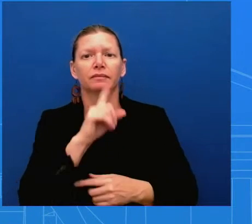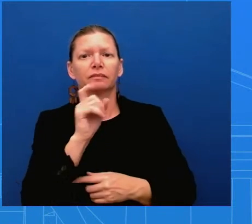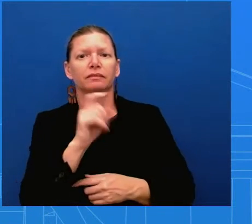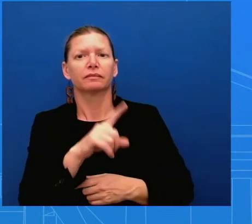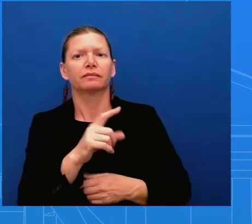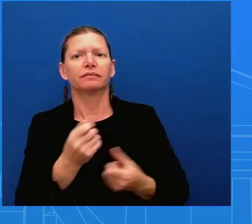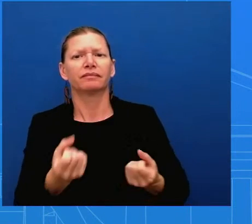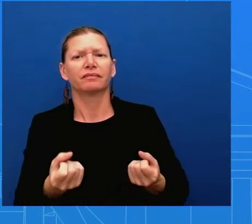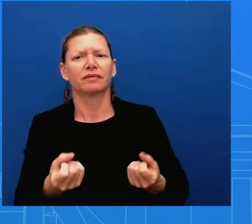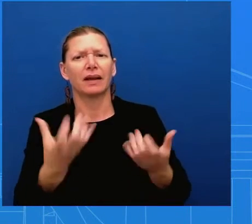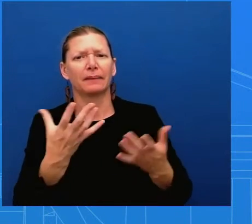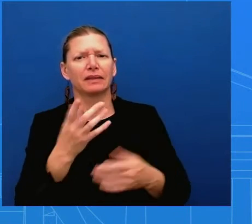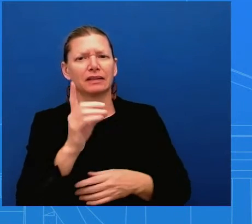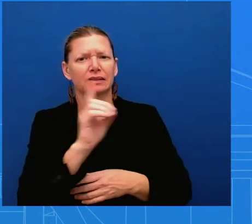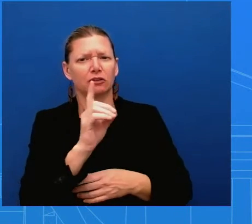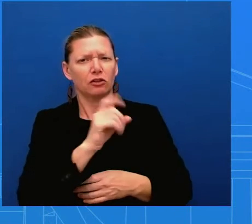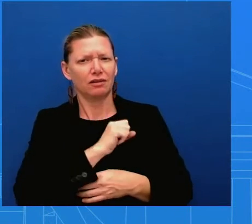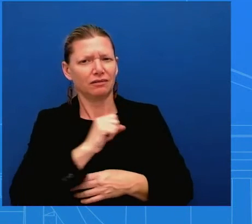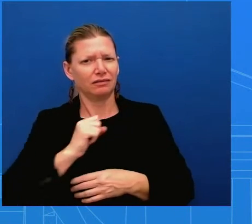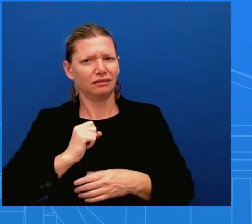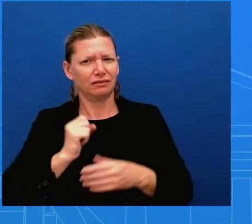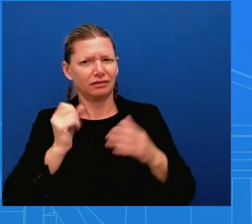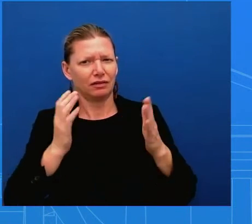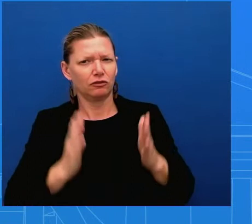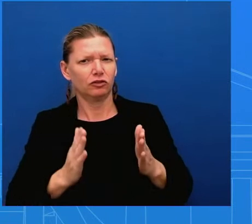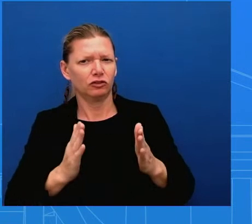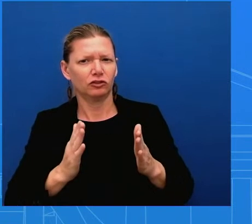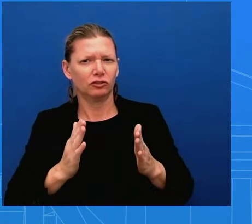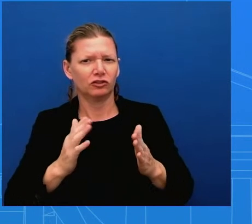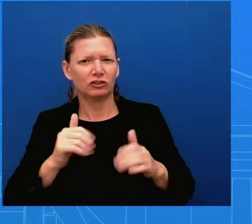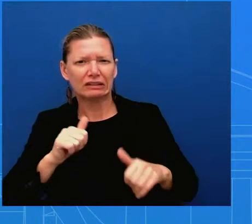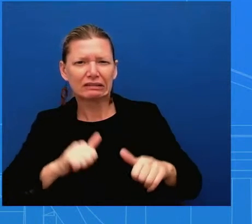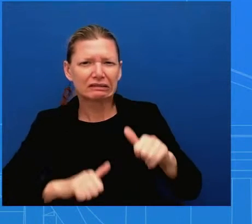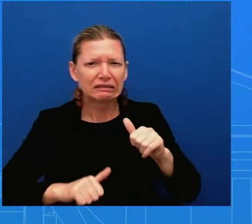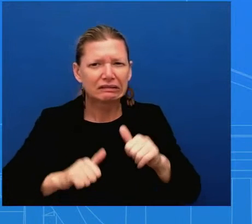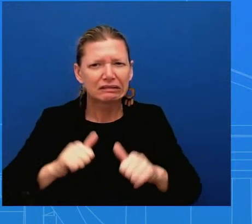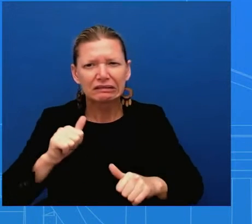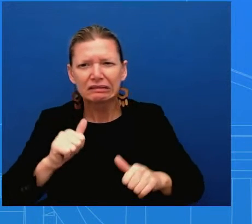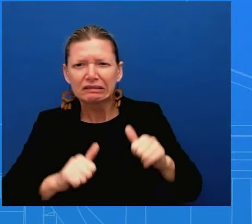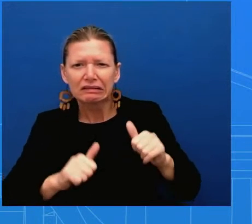make it less likely that something like that will happen? Ms. Jean-Pierre: I -- I wouldn't say that. I wouldn't -- I wouldn't say that --